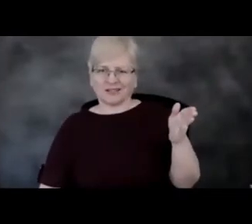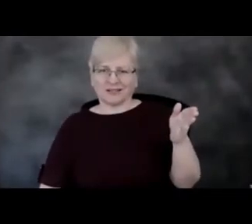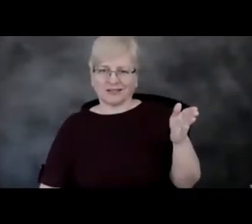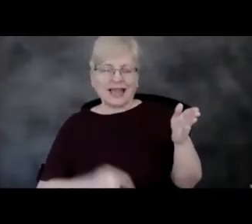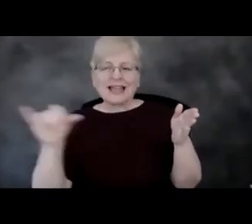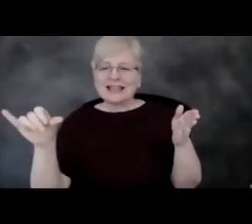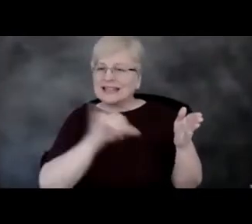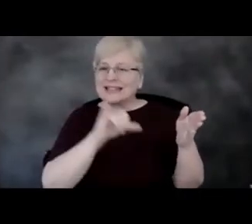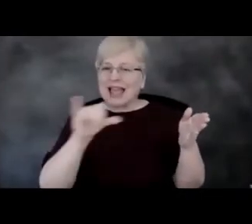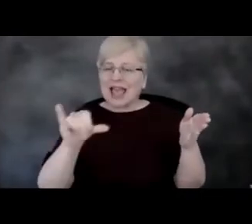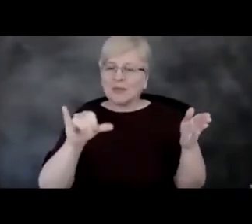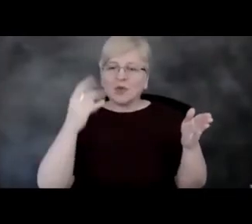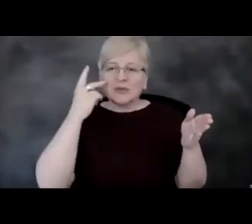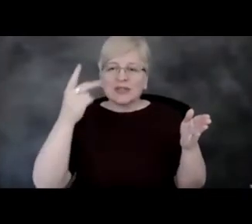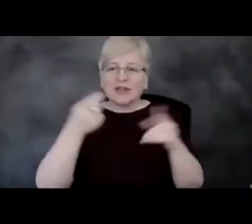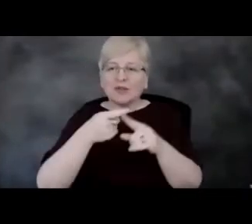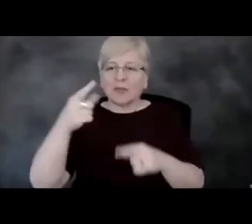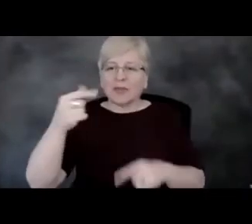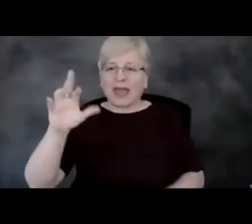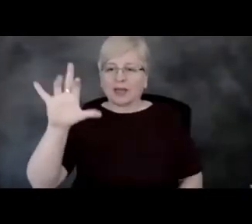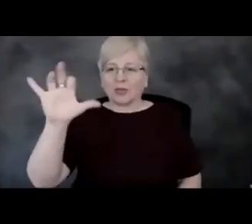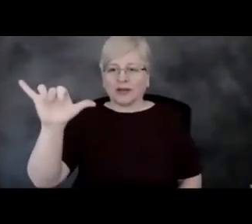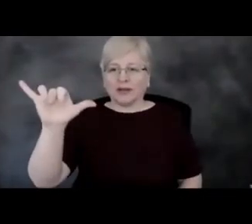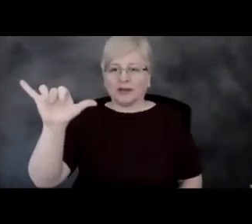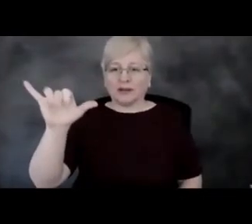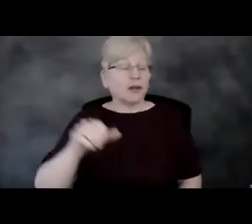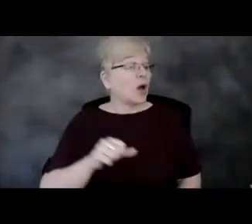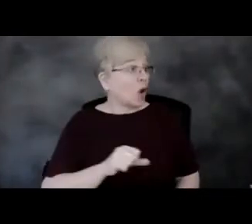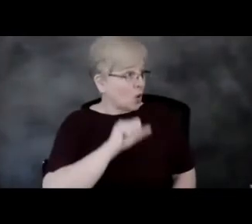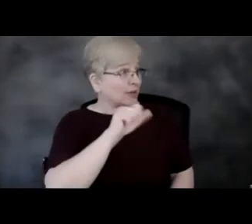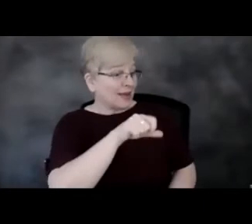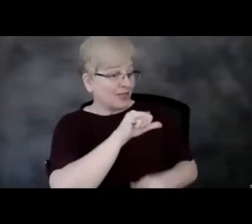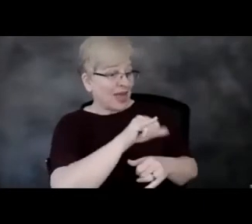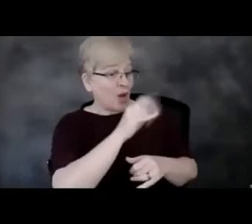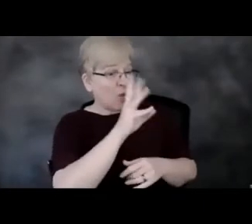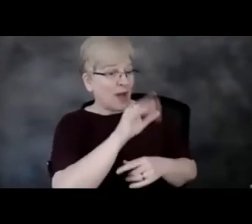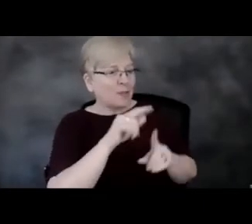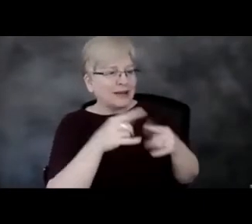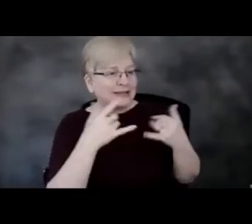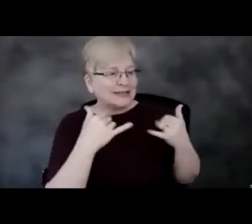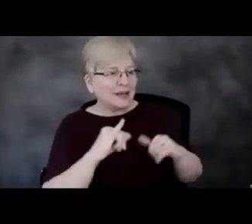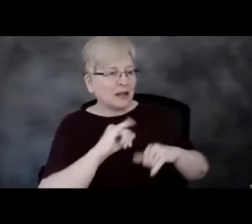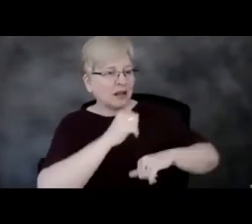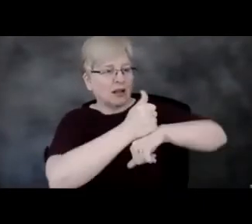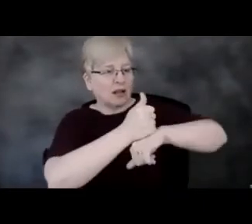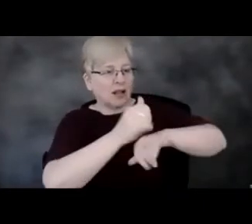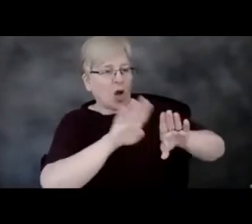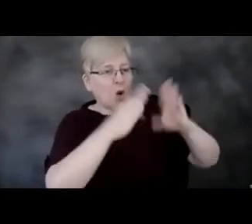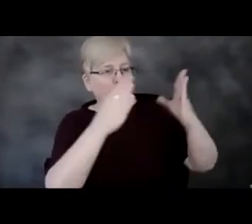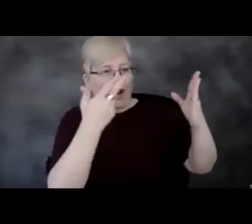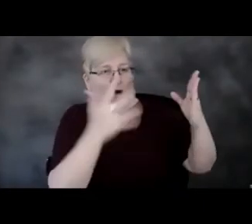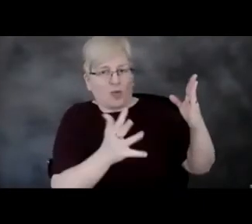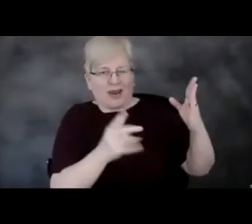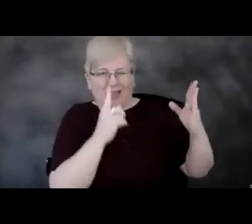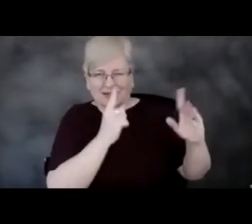17:23:29 >> FELICE LEVINE: Yes can do it that way but it is still open already. What I'm